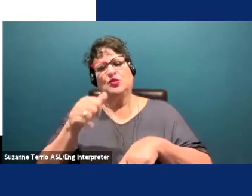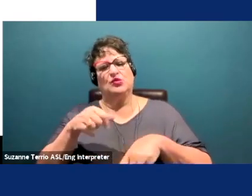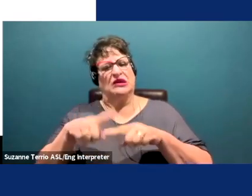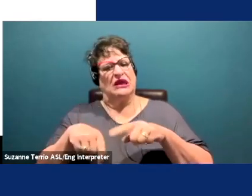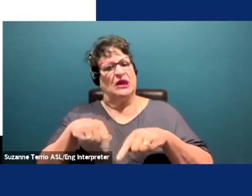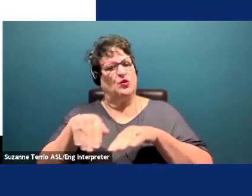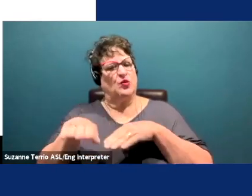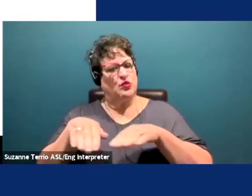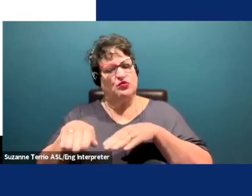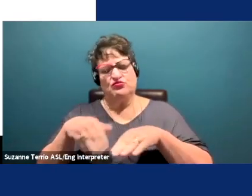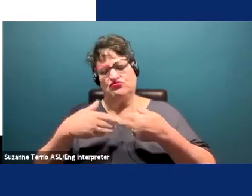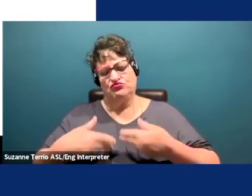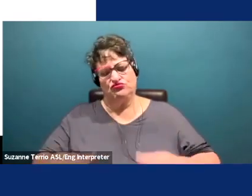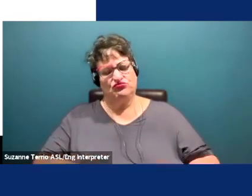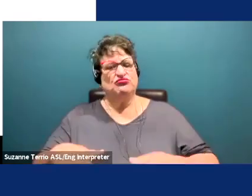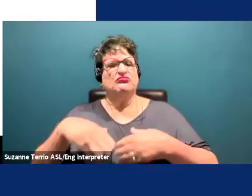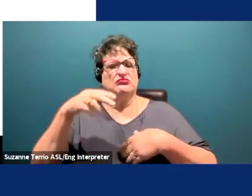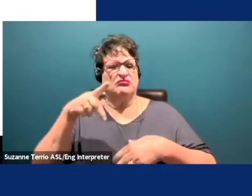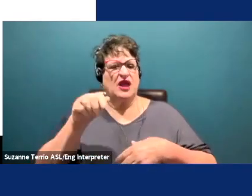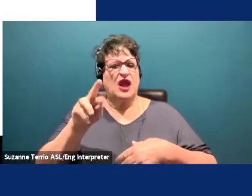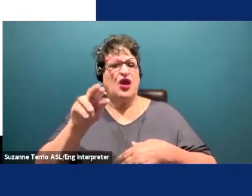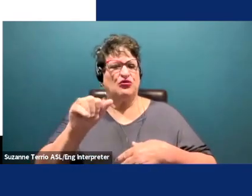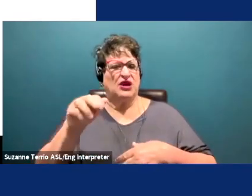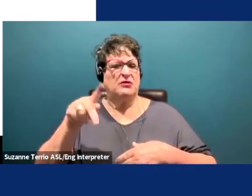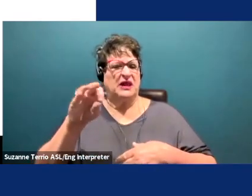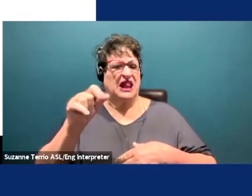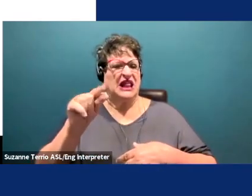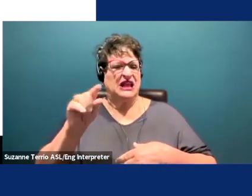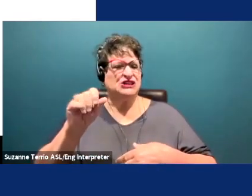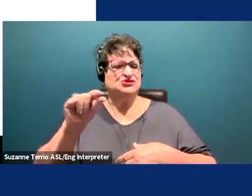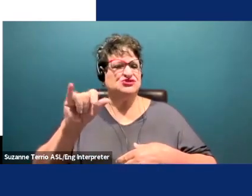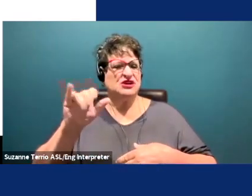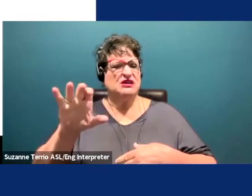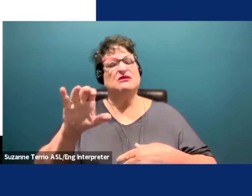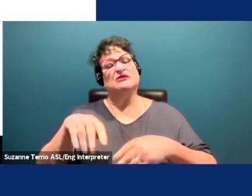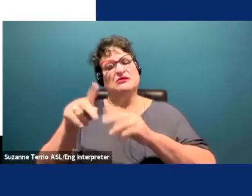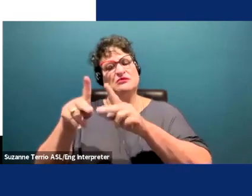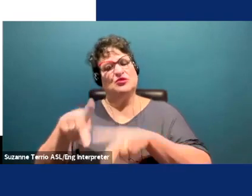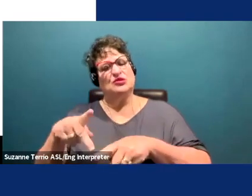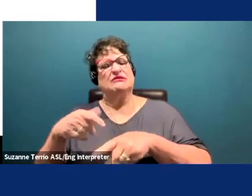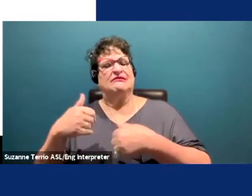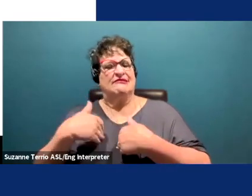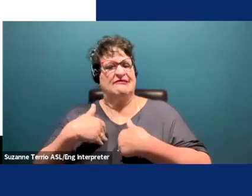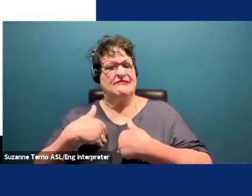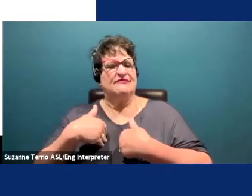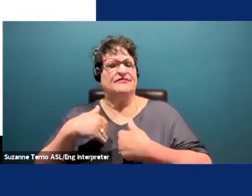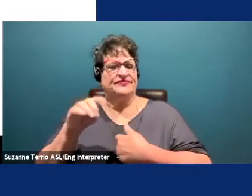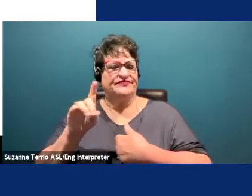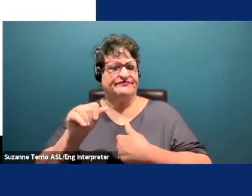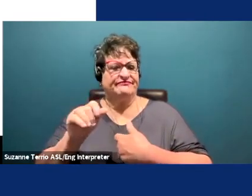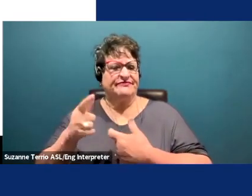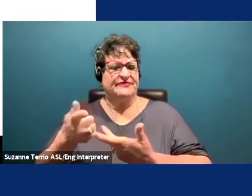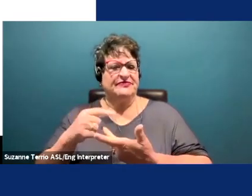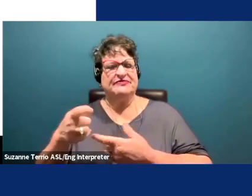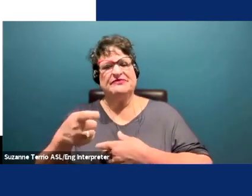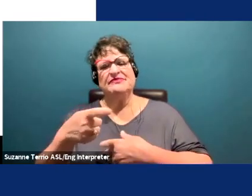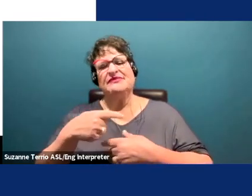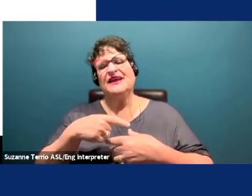Exceptions to that are when a person is blind or deaf, folks there use blind and deaf first.